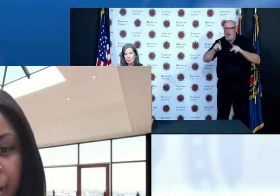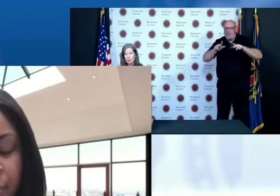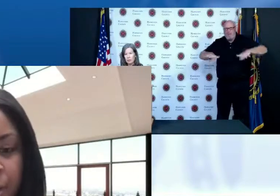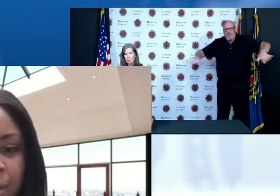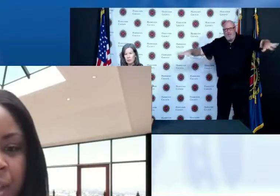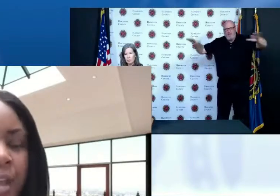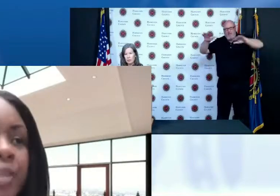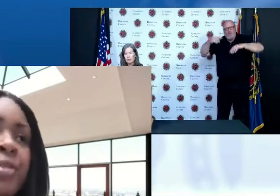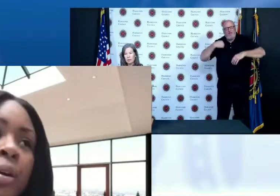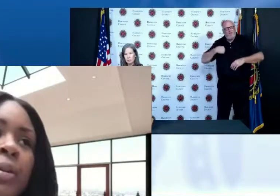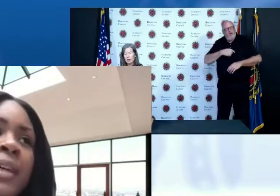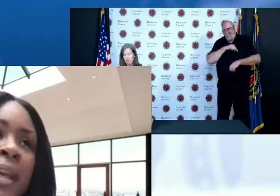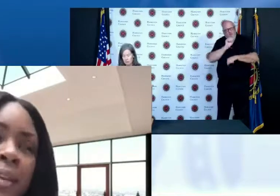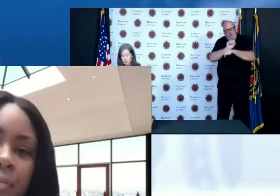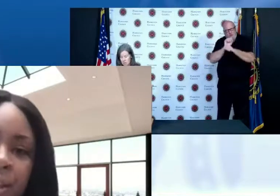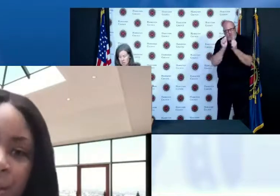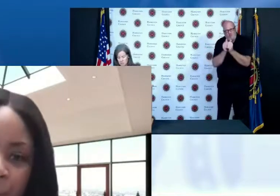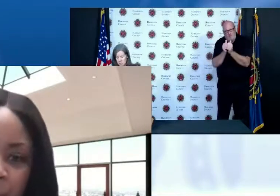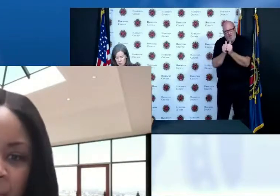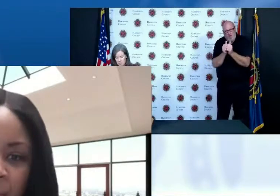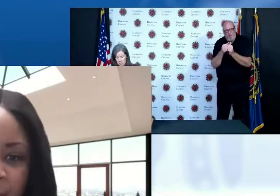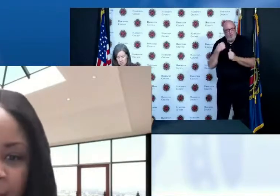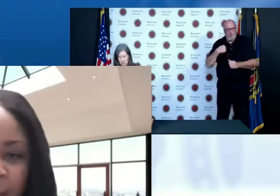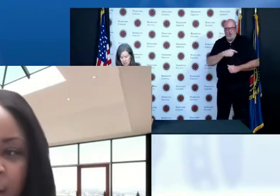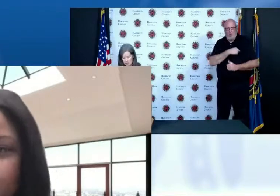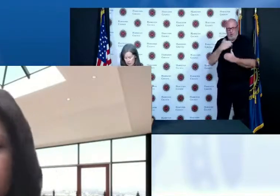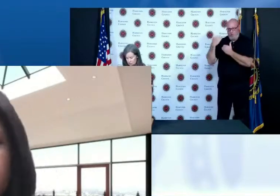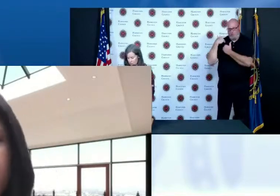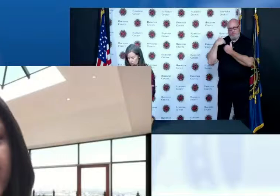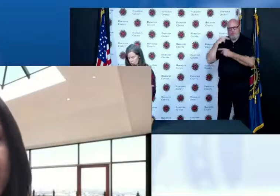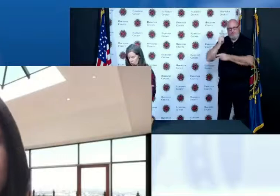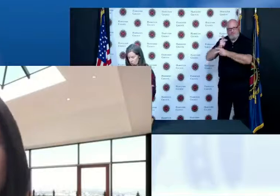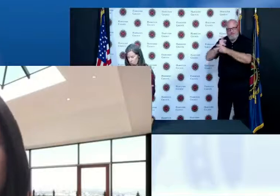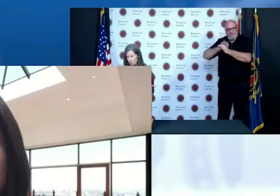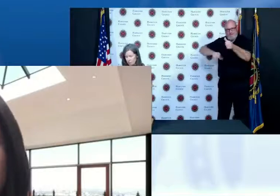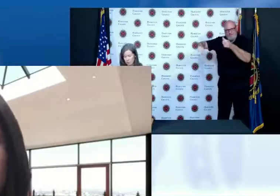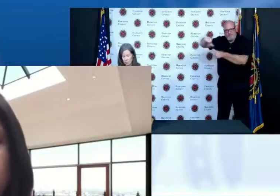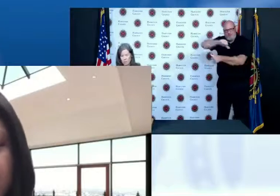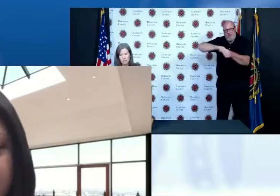of others so I signed up to go get my vaccine and it was so easy one of the biggest things